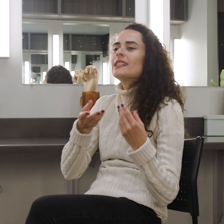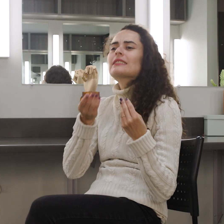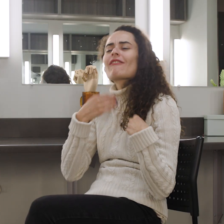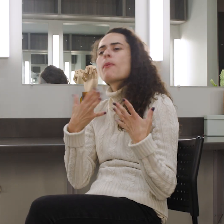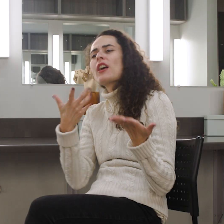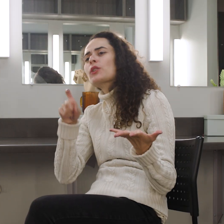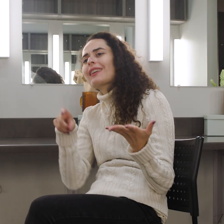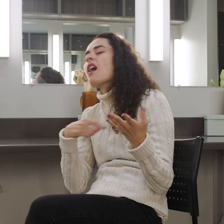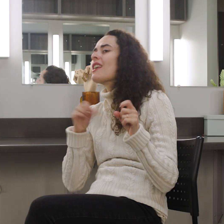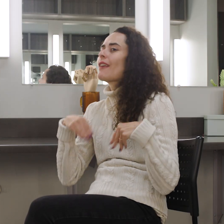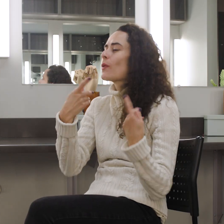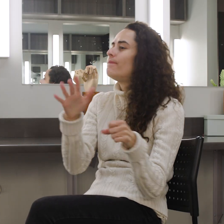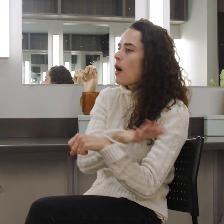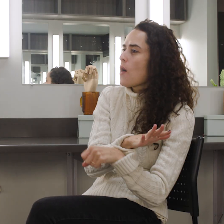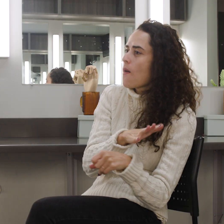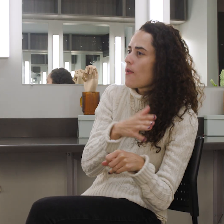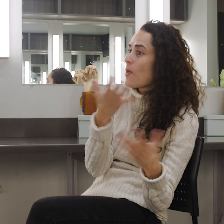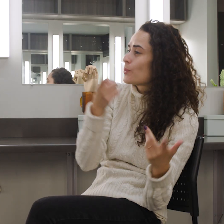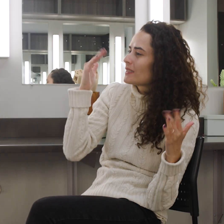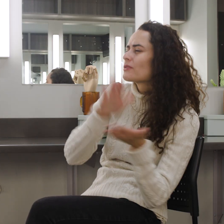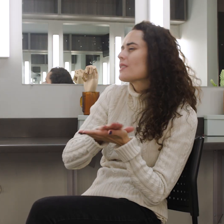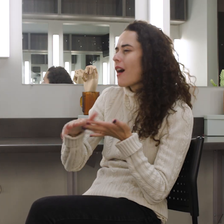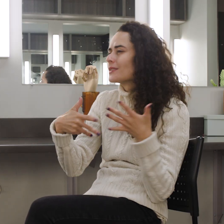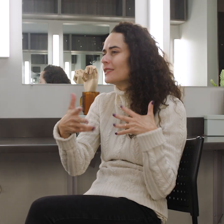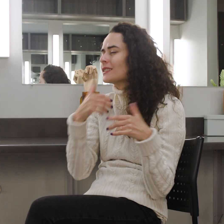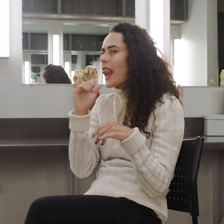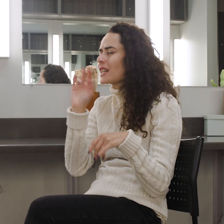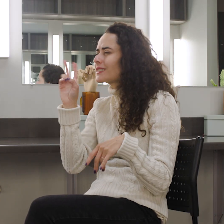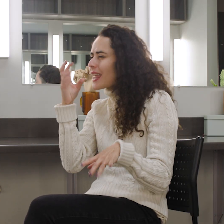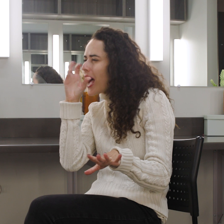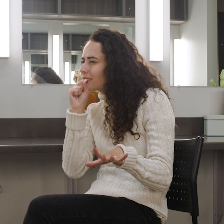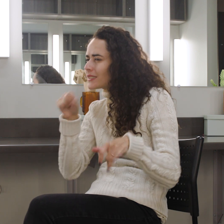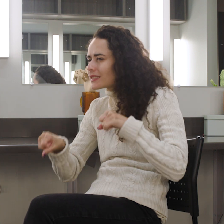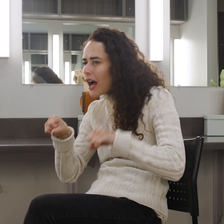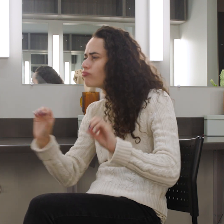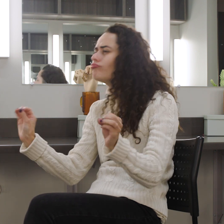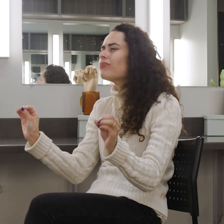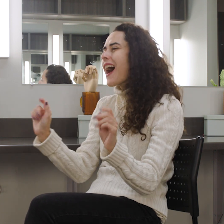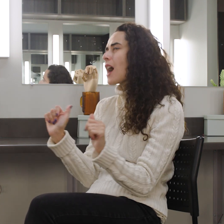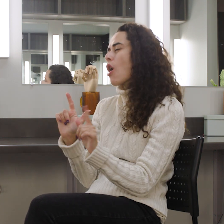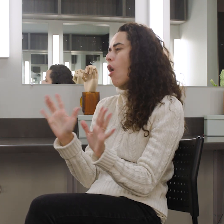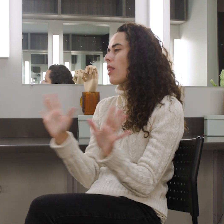She told me what she needed and I could give it to her completely. There was no second- guessing or doubt at all.